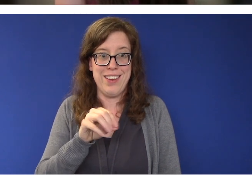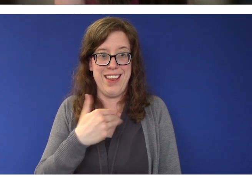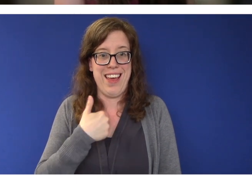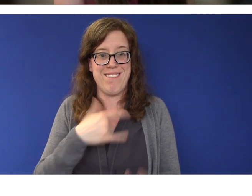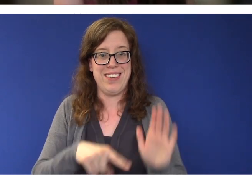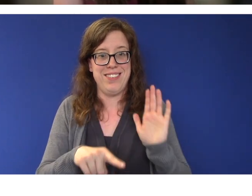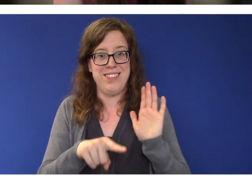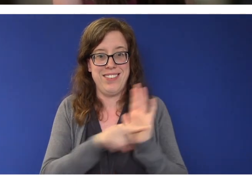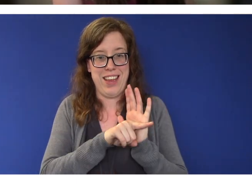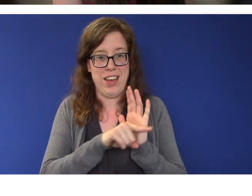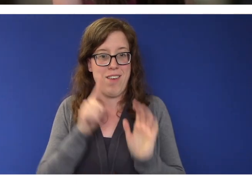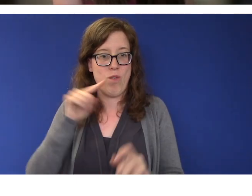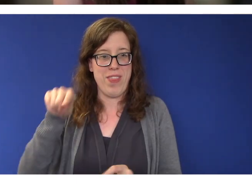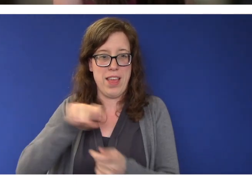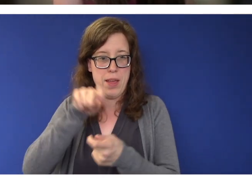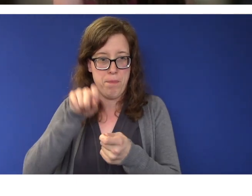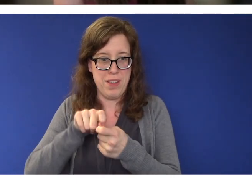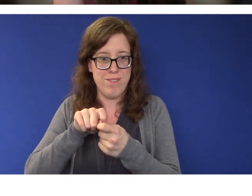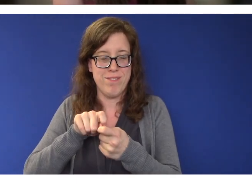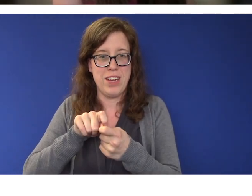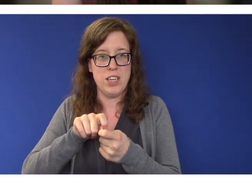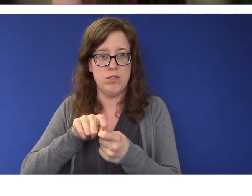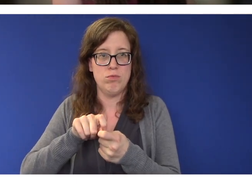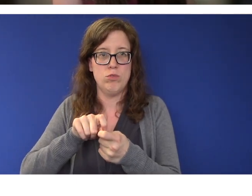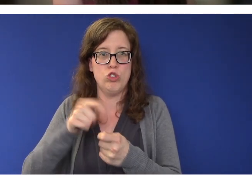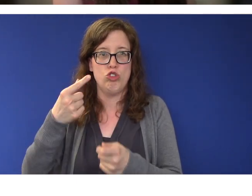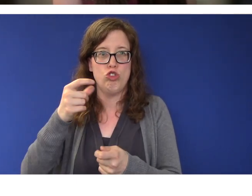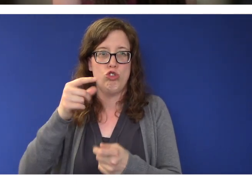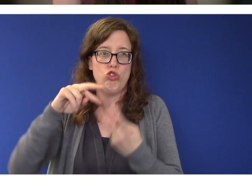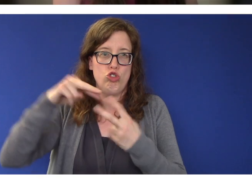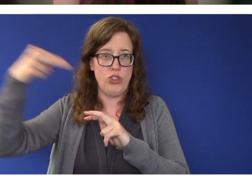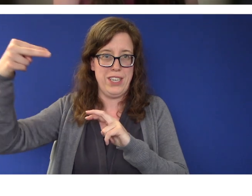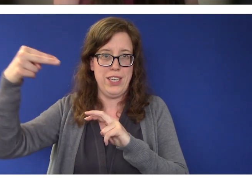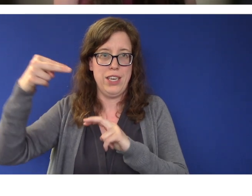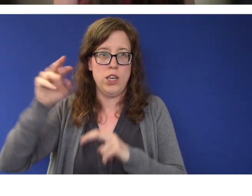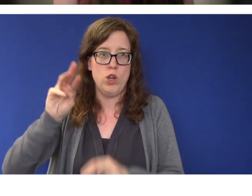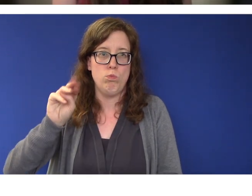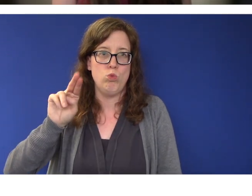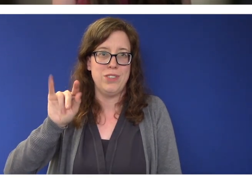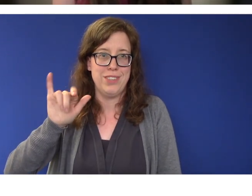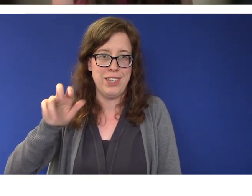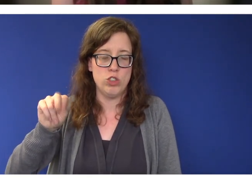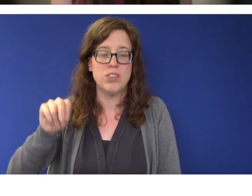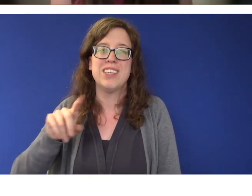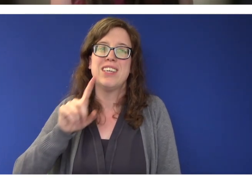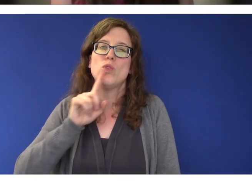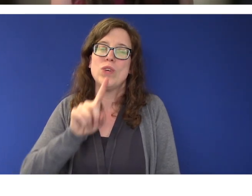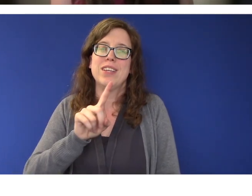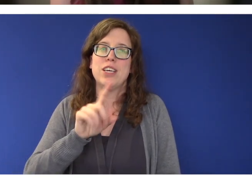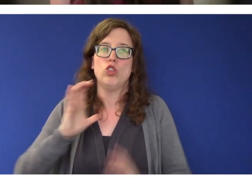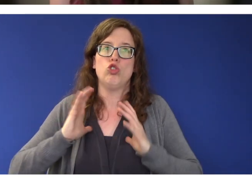for this specific gene mutation. So CHARGE is really still based on a clinical diagnosis.